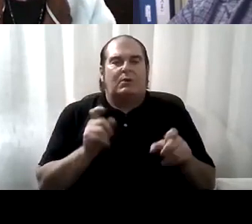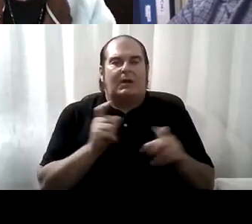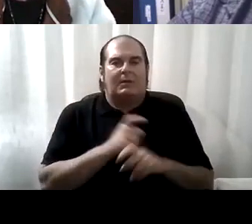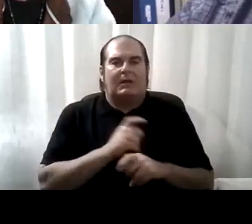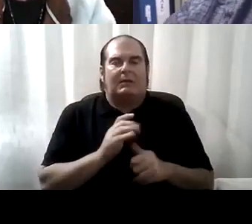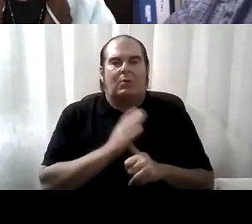health issue.